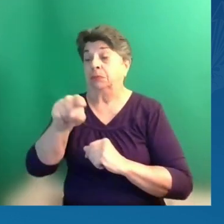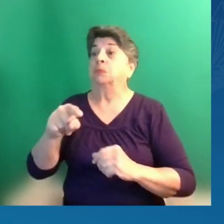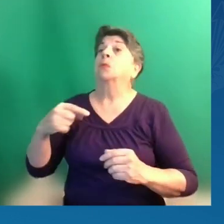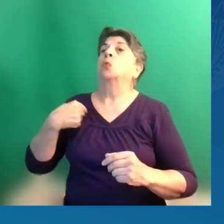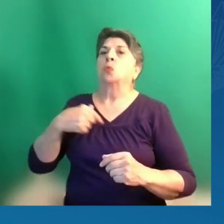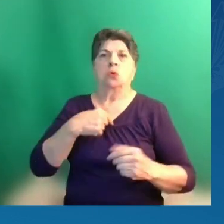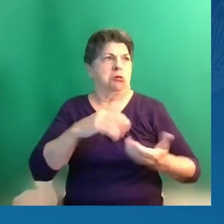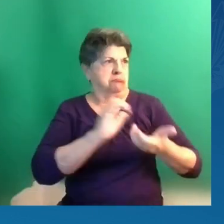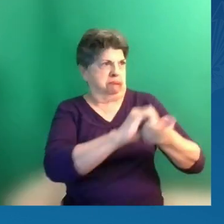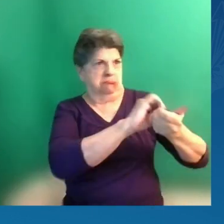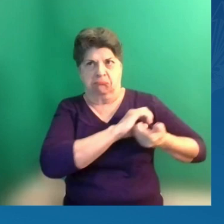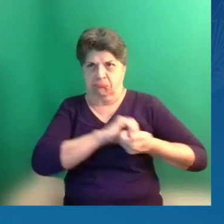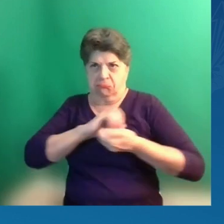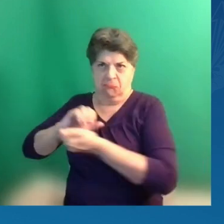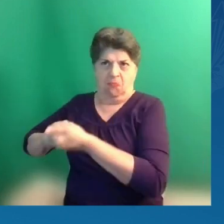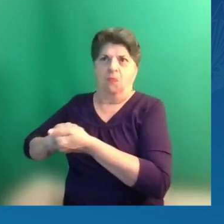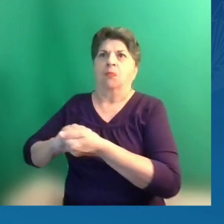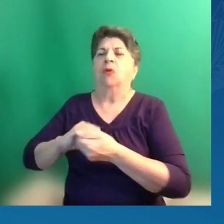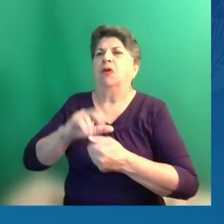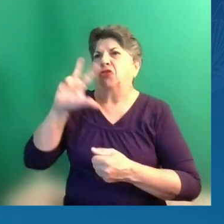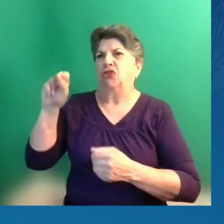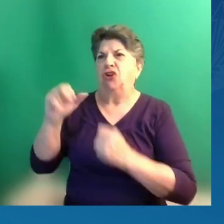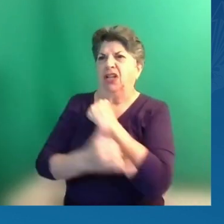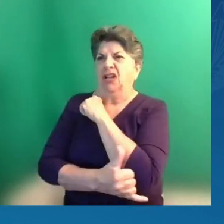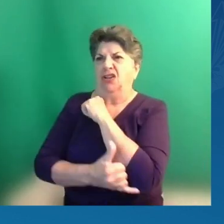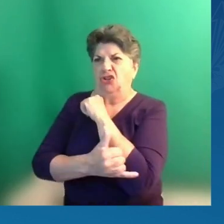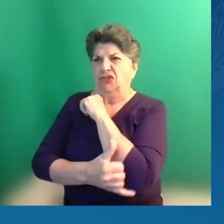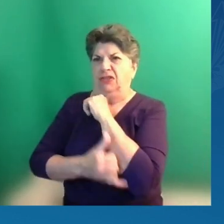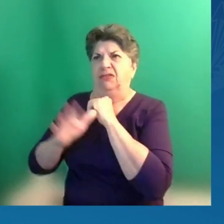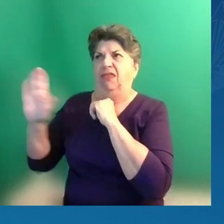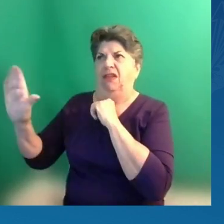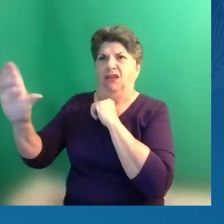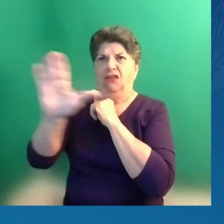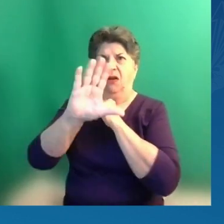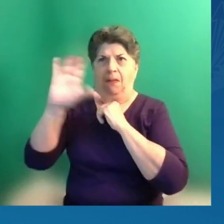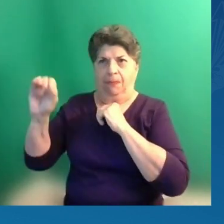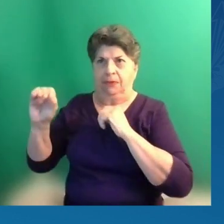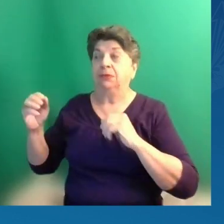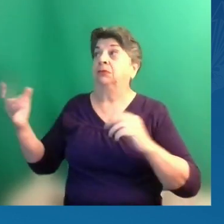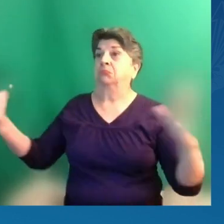with policy and institutional reforms to address urgent water,